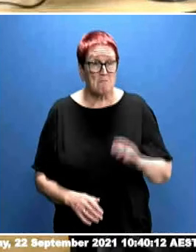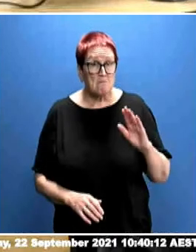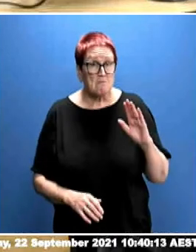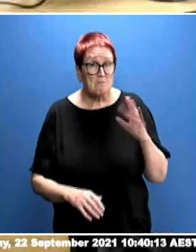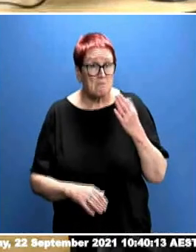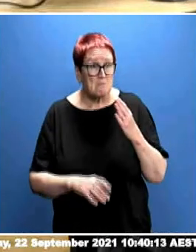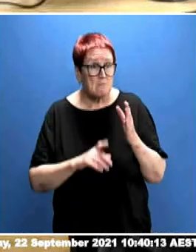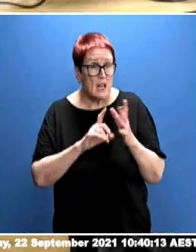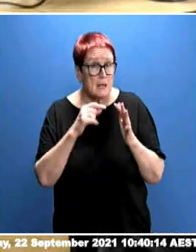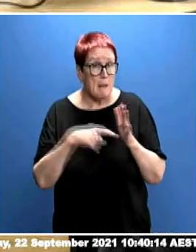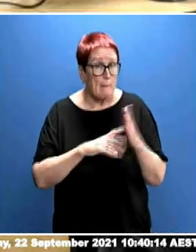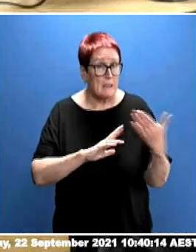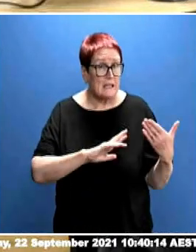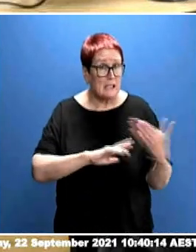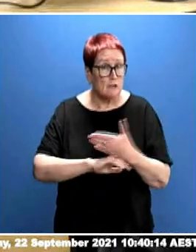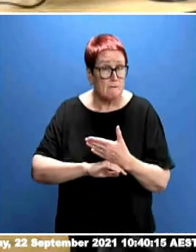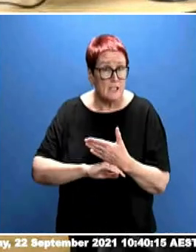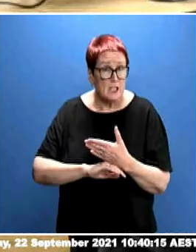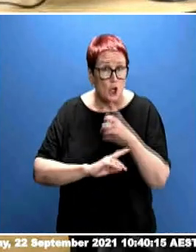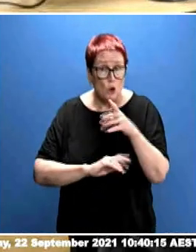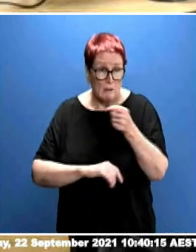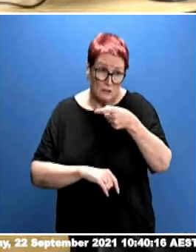by the Department, were you required to attend programs?